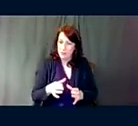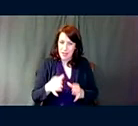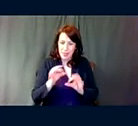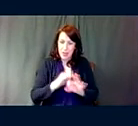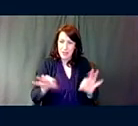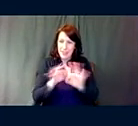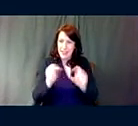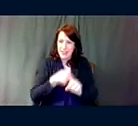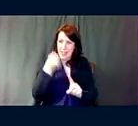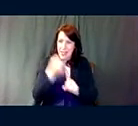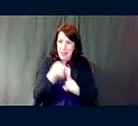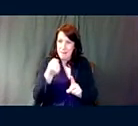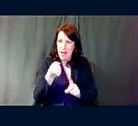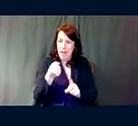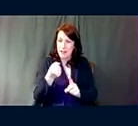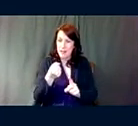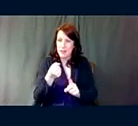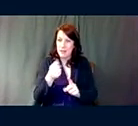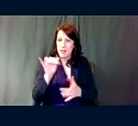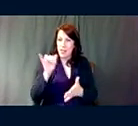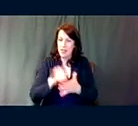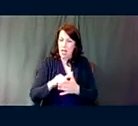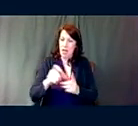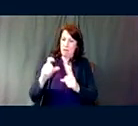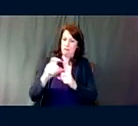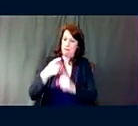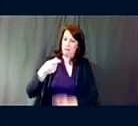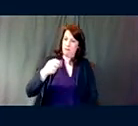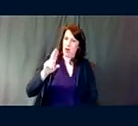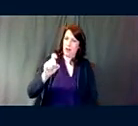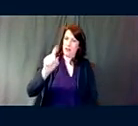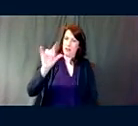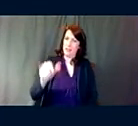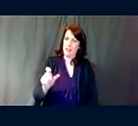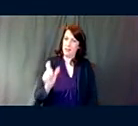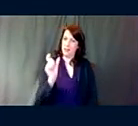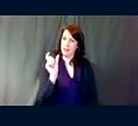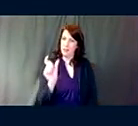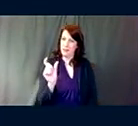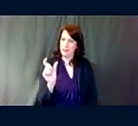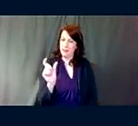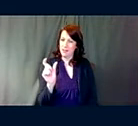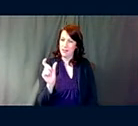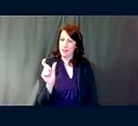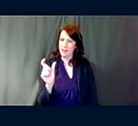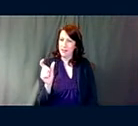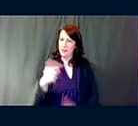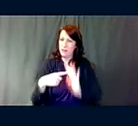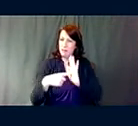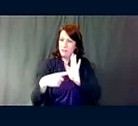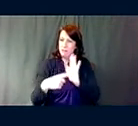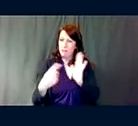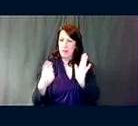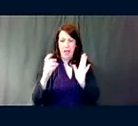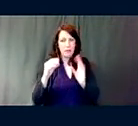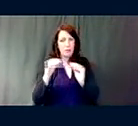ONE STRATIFIES RACIAL GROUPS THERE'S SIGNIFICANT IMPACTS IN THAT PROXY. SO I THINK WE REALLY NEED TO DO